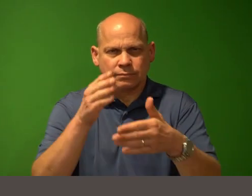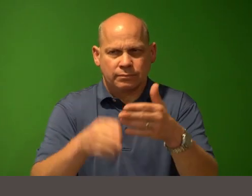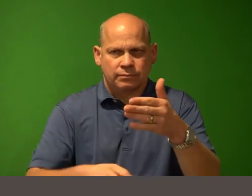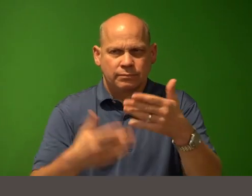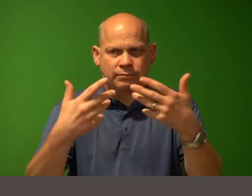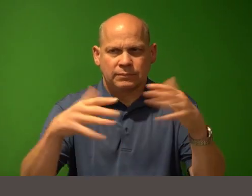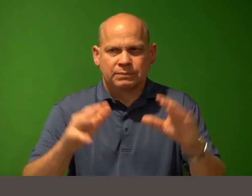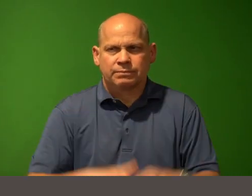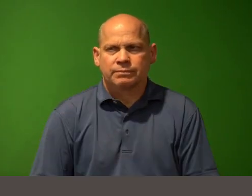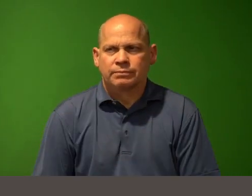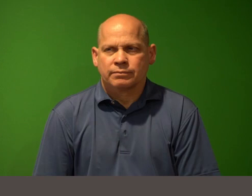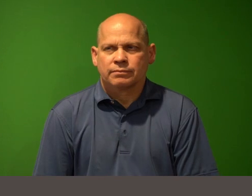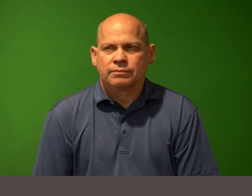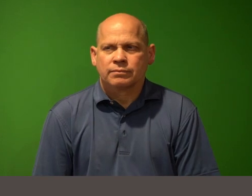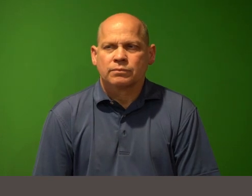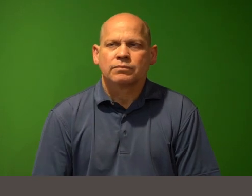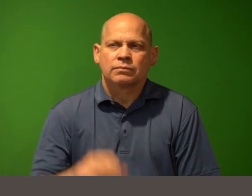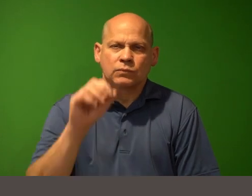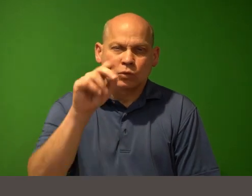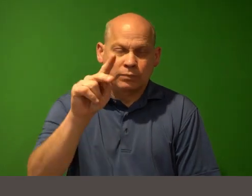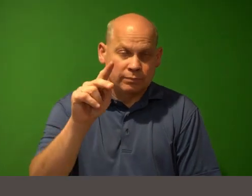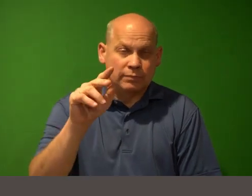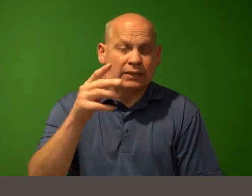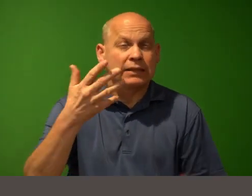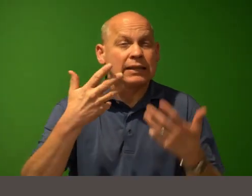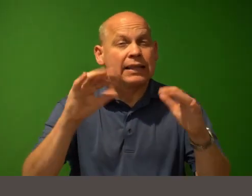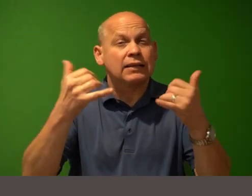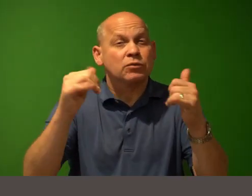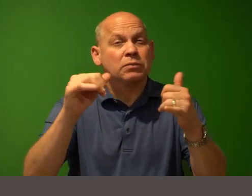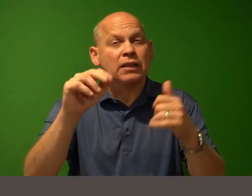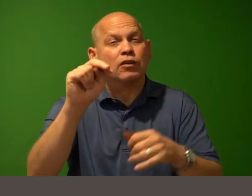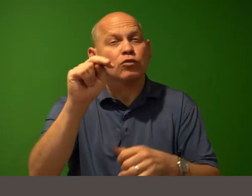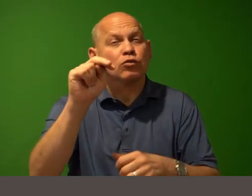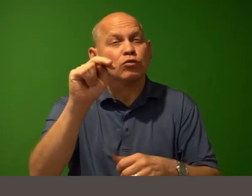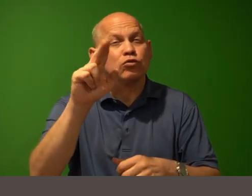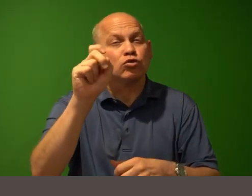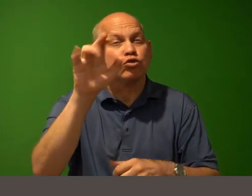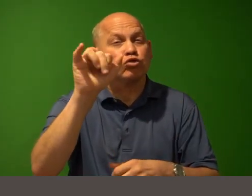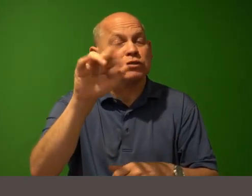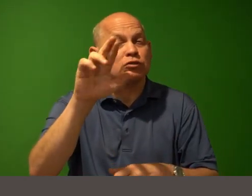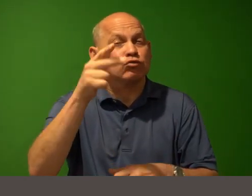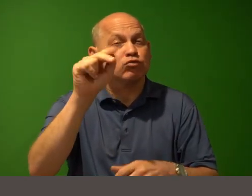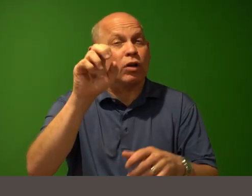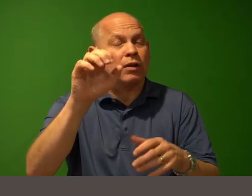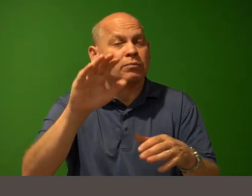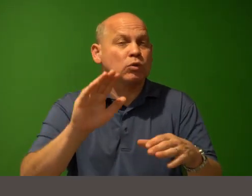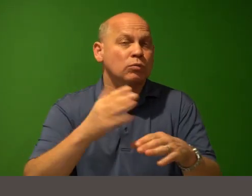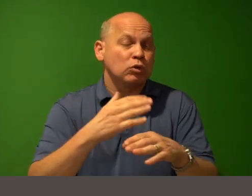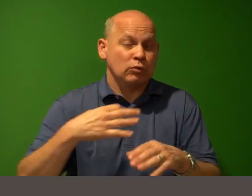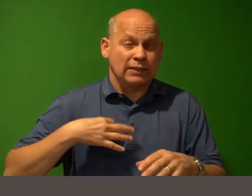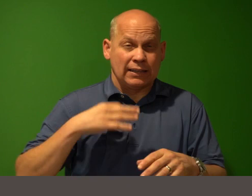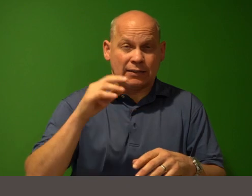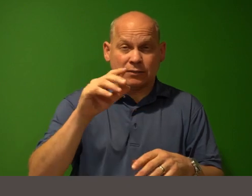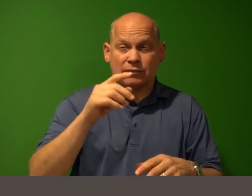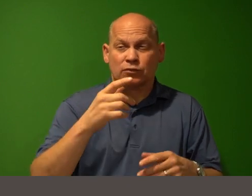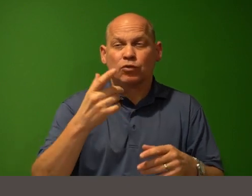Okay, let's play a nursery rhyme. A musical canon is two or more voices or instruments